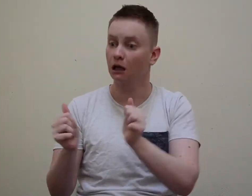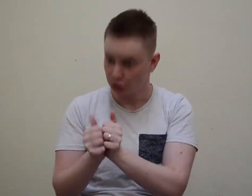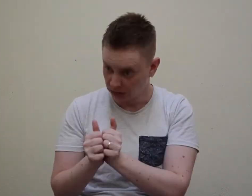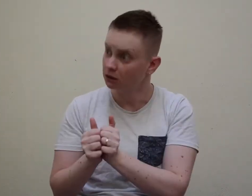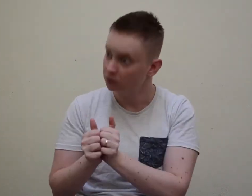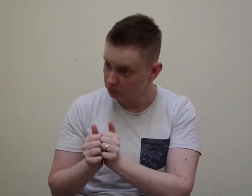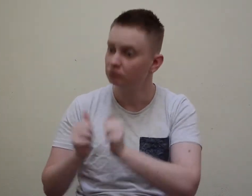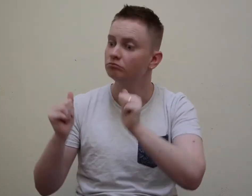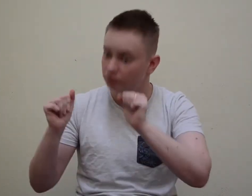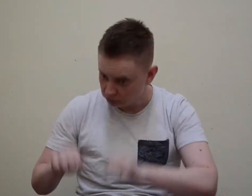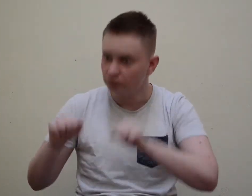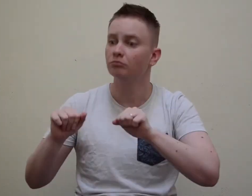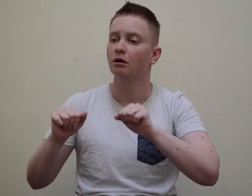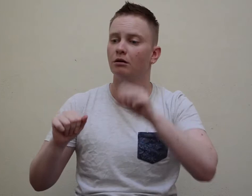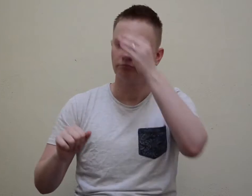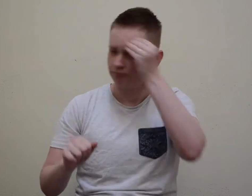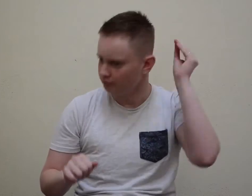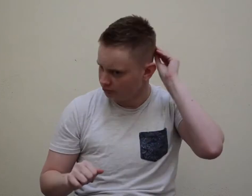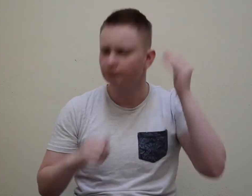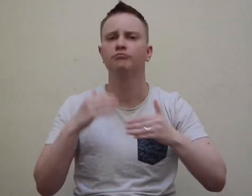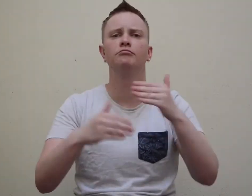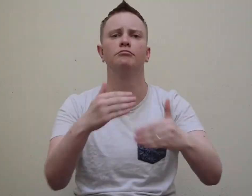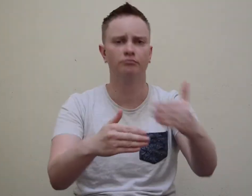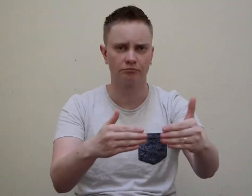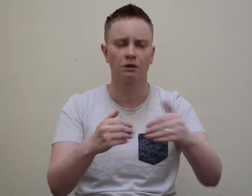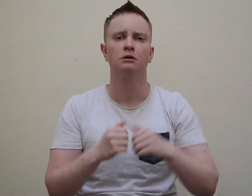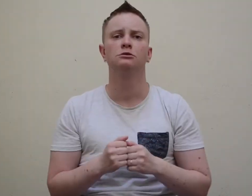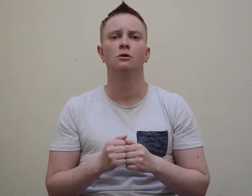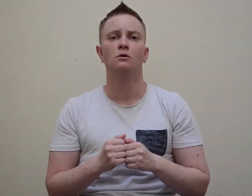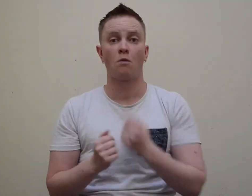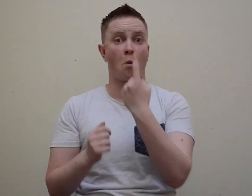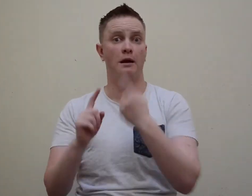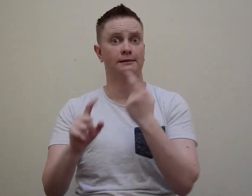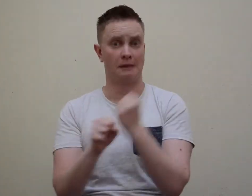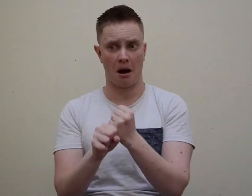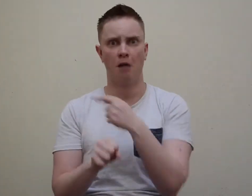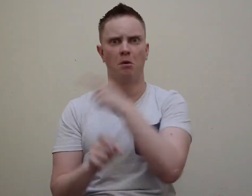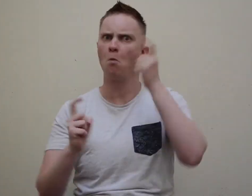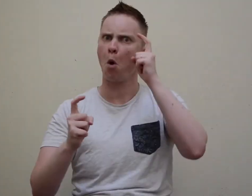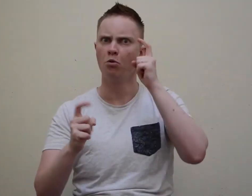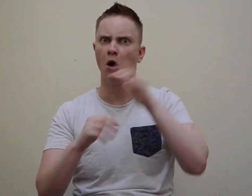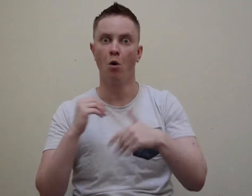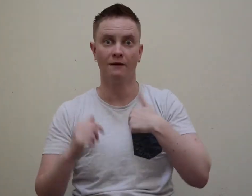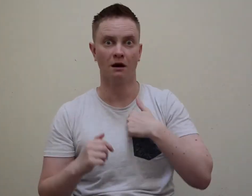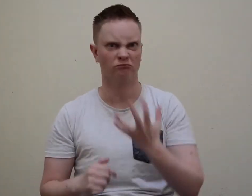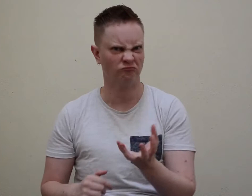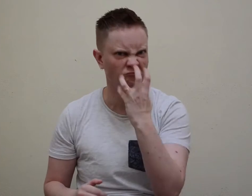we have that perspective or position and then we can move on together. So an example here, my wife was worried